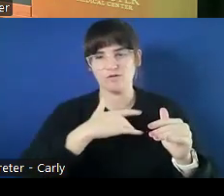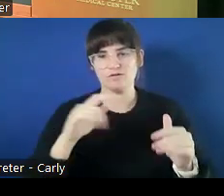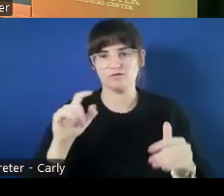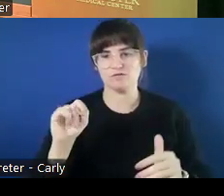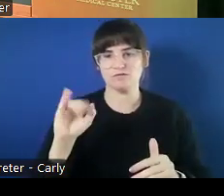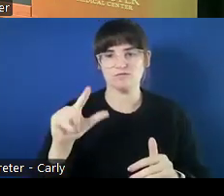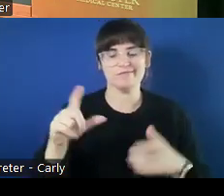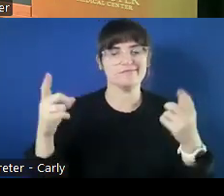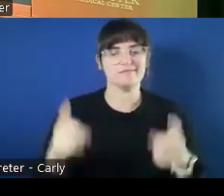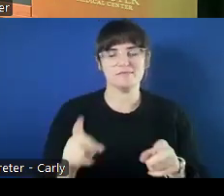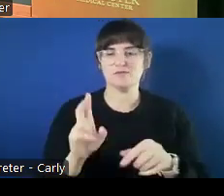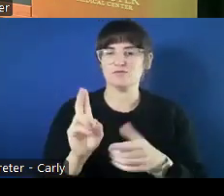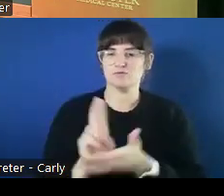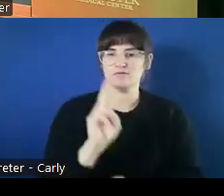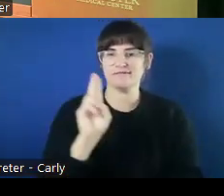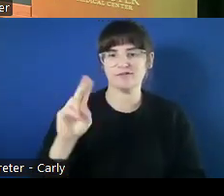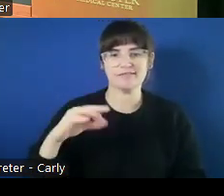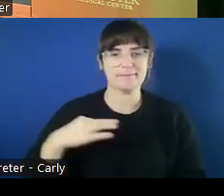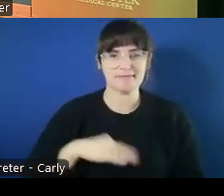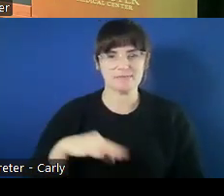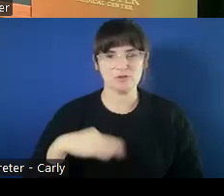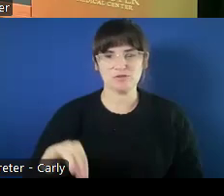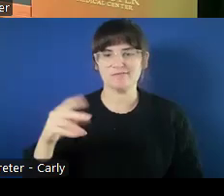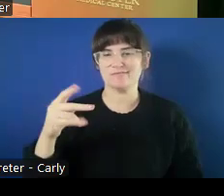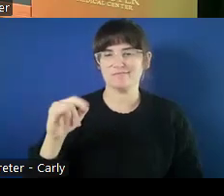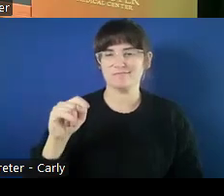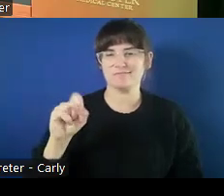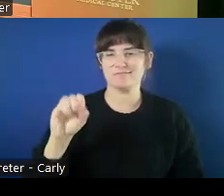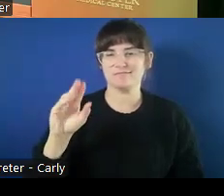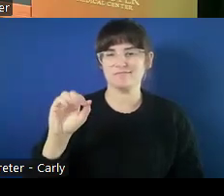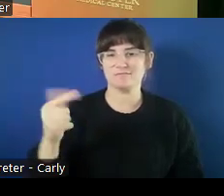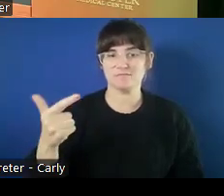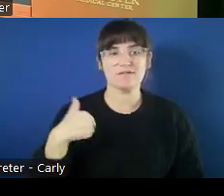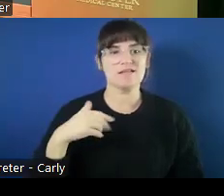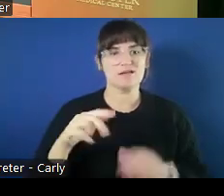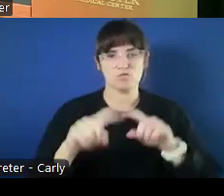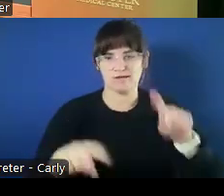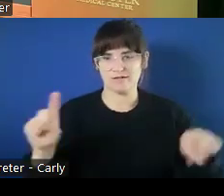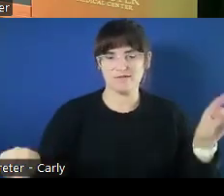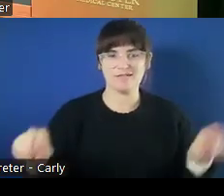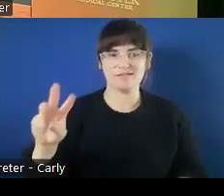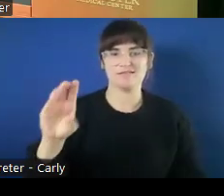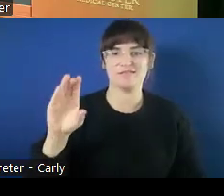of Pittsburgh uh and in this particular trial they randomized 629 folks to one of three groups